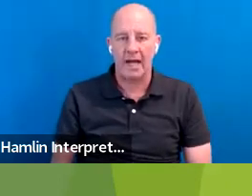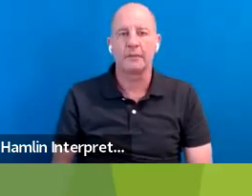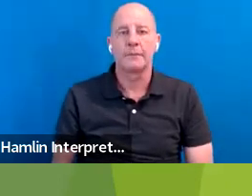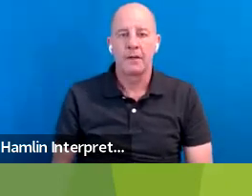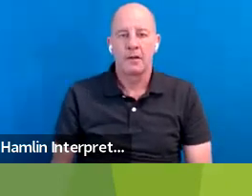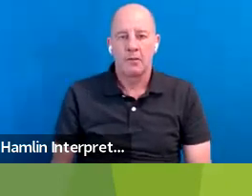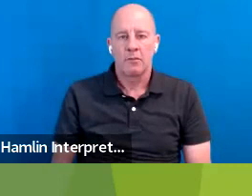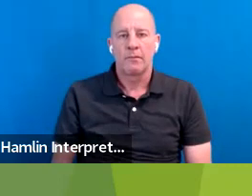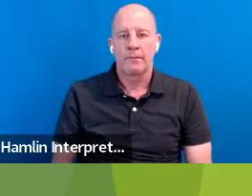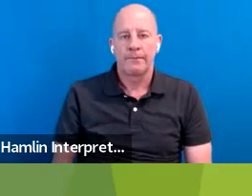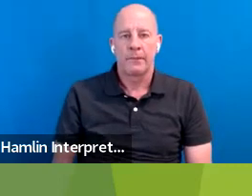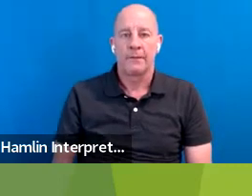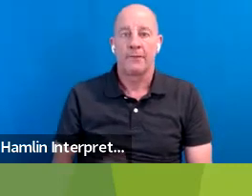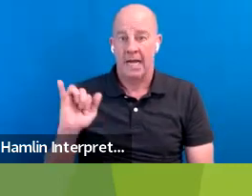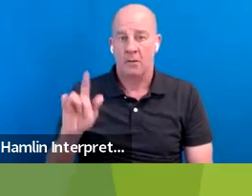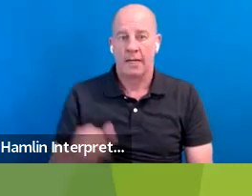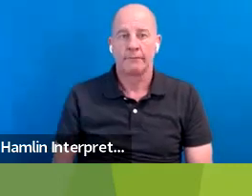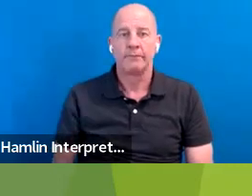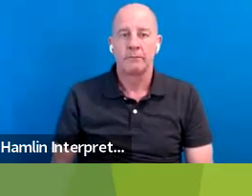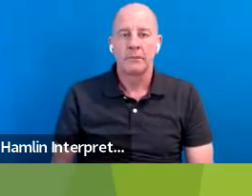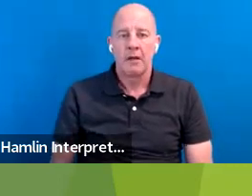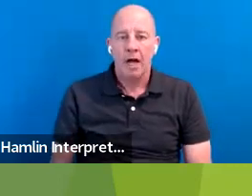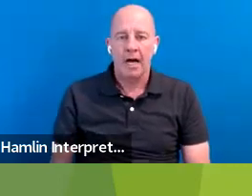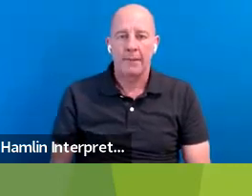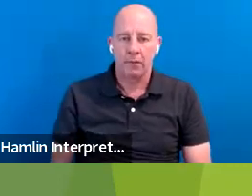as well.